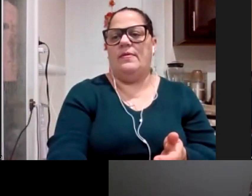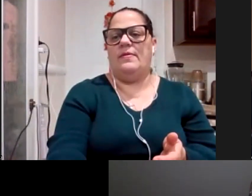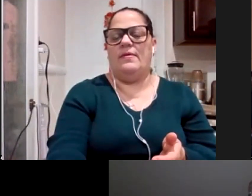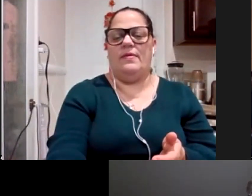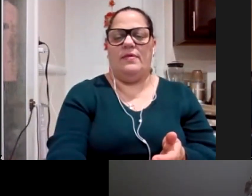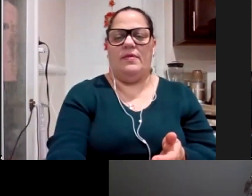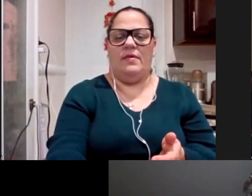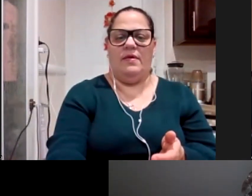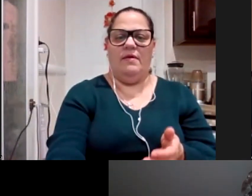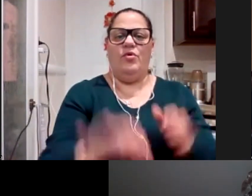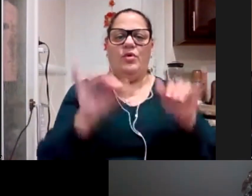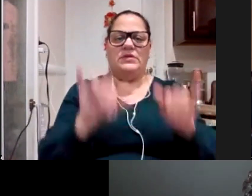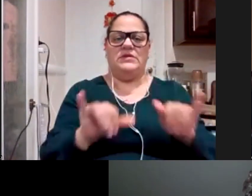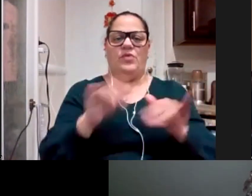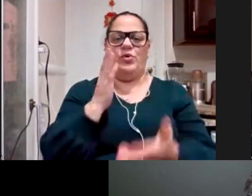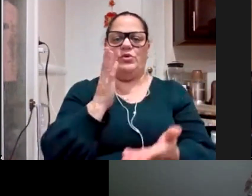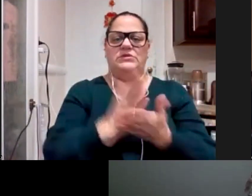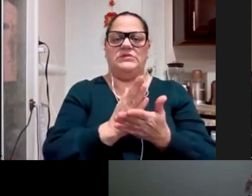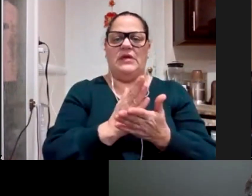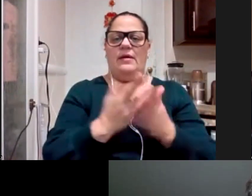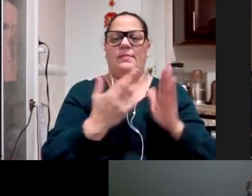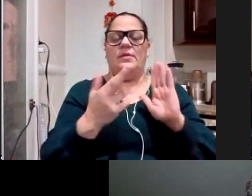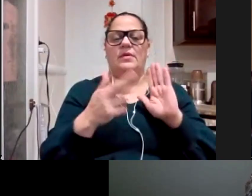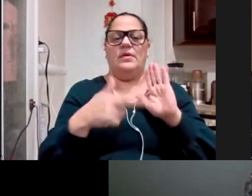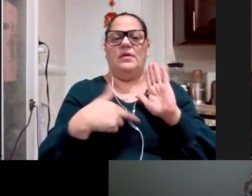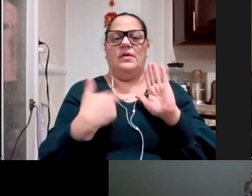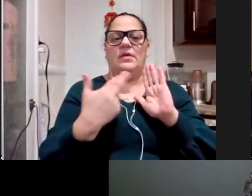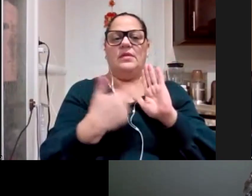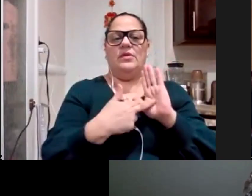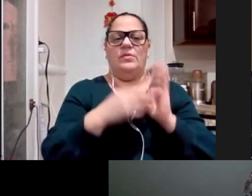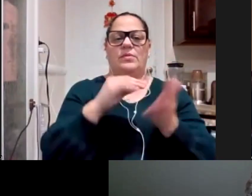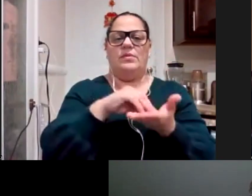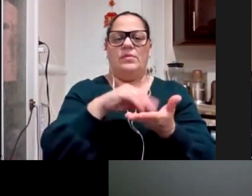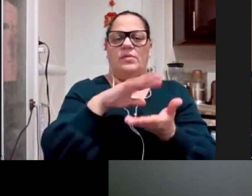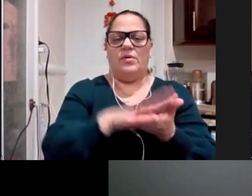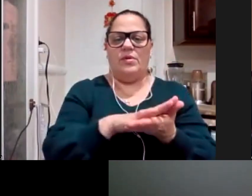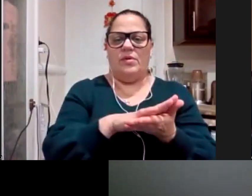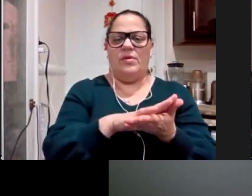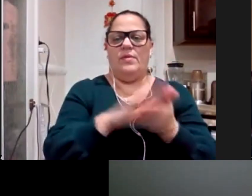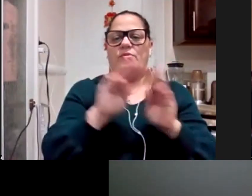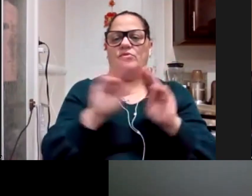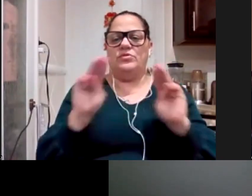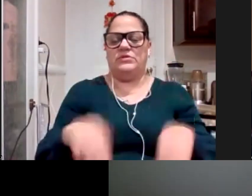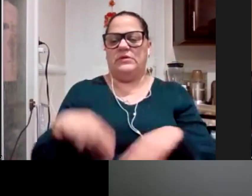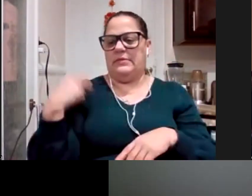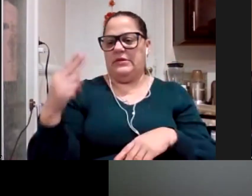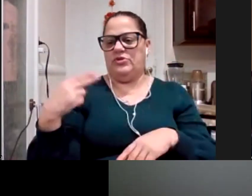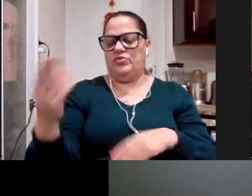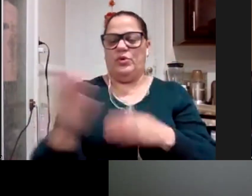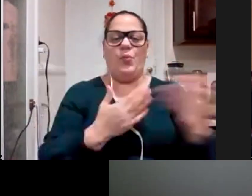around, we can stop the recording and chat about museum history, um, whatever. Um,